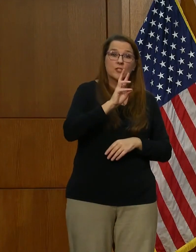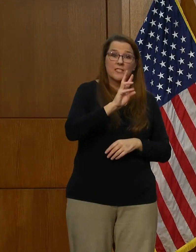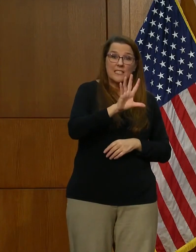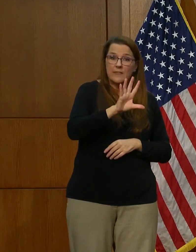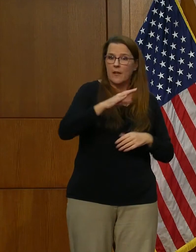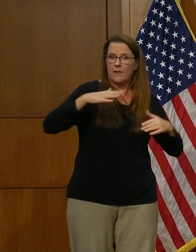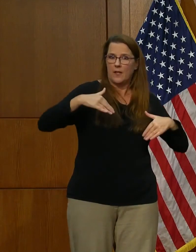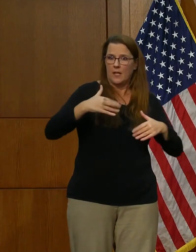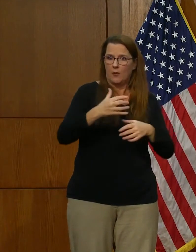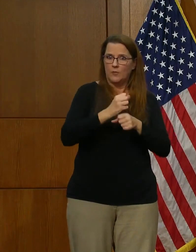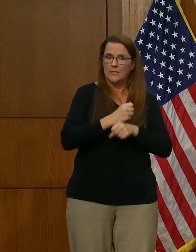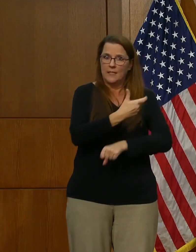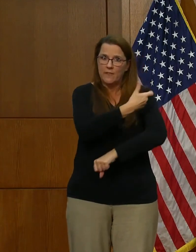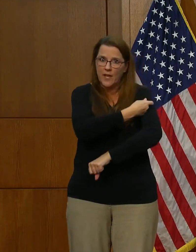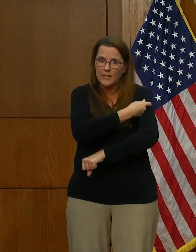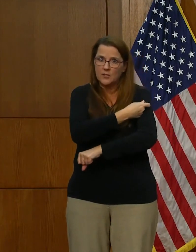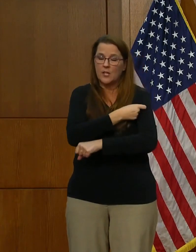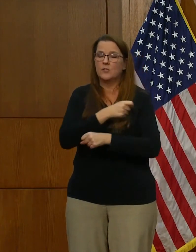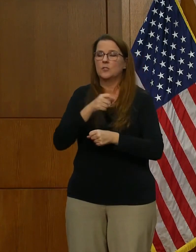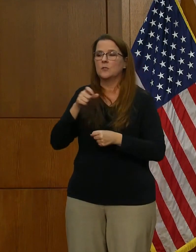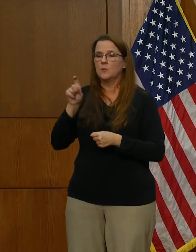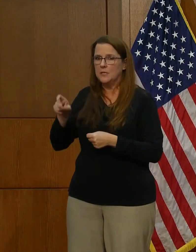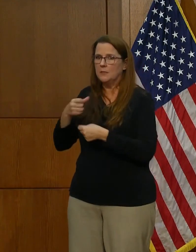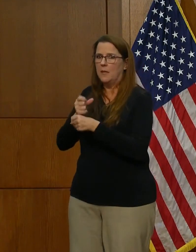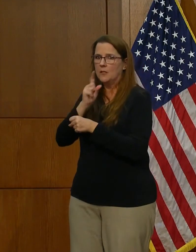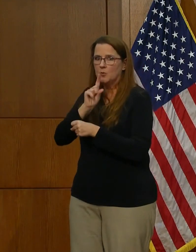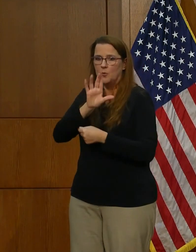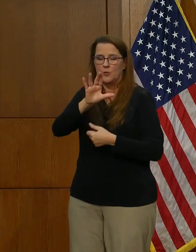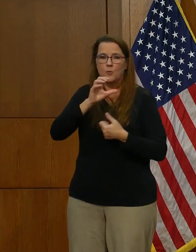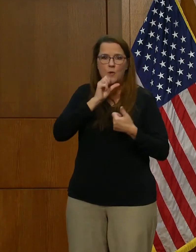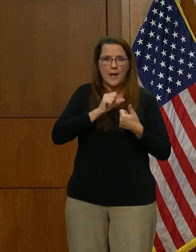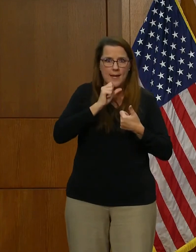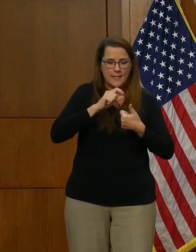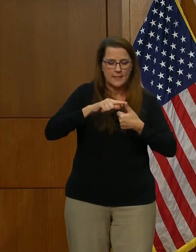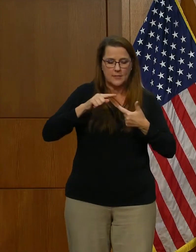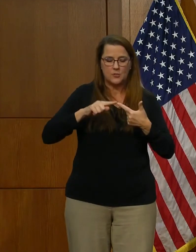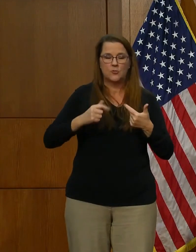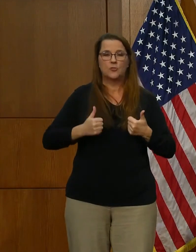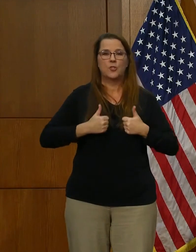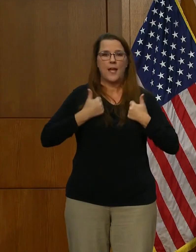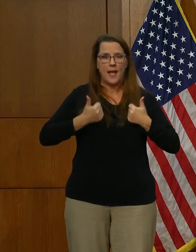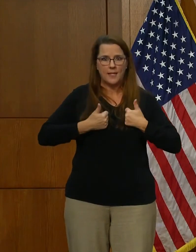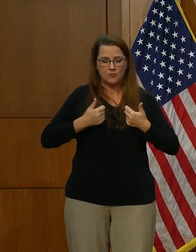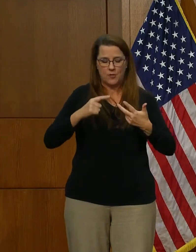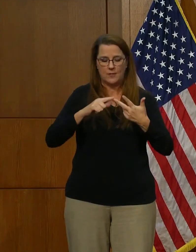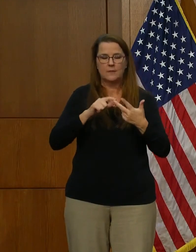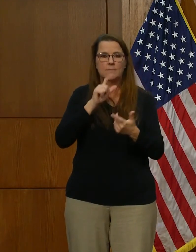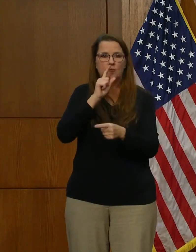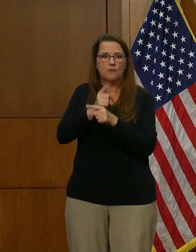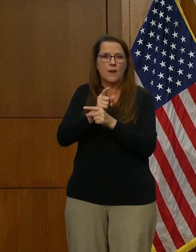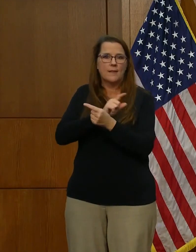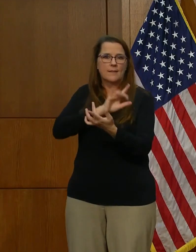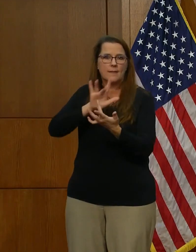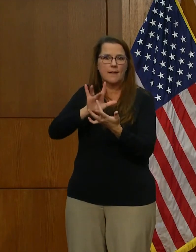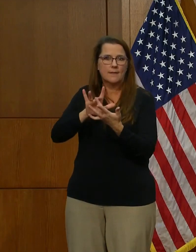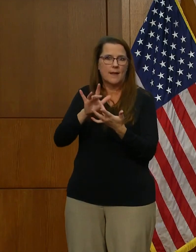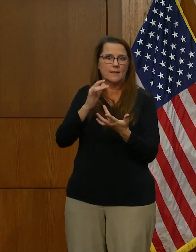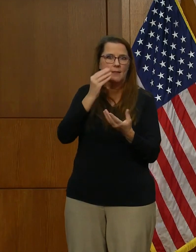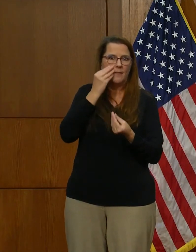IF YOU'RE OVER. 65 HAVEN'T BEEN VACCINATED YET. MAKE SURE WE HAVE YOUR AGE. YOUR ADDRESS AND